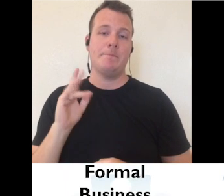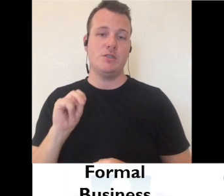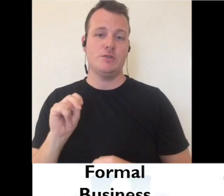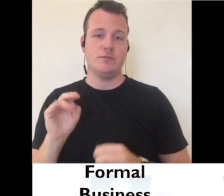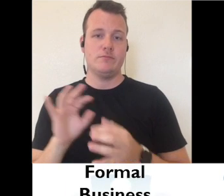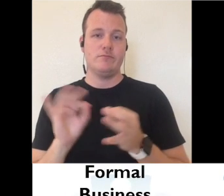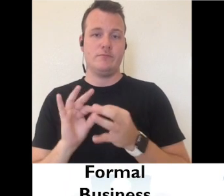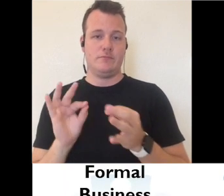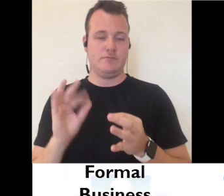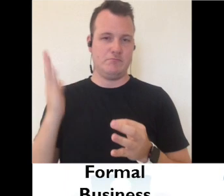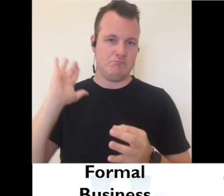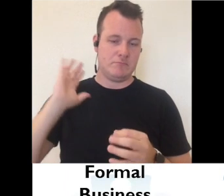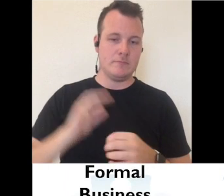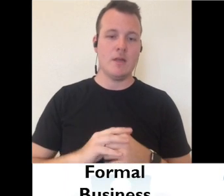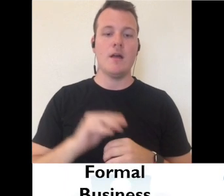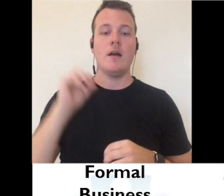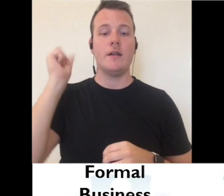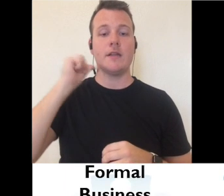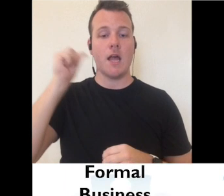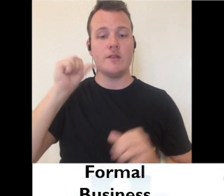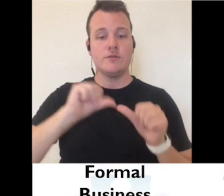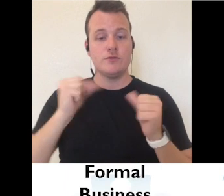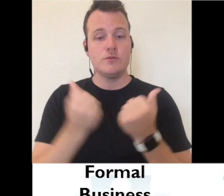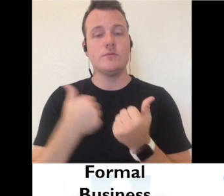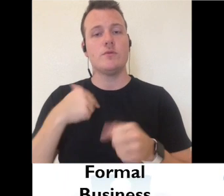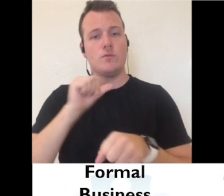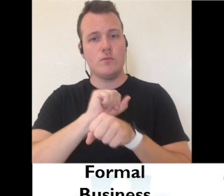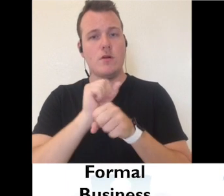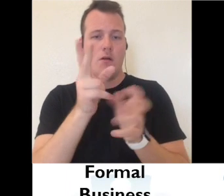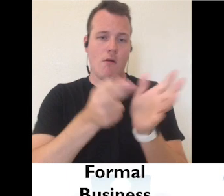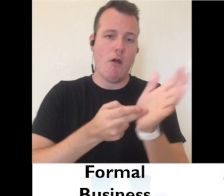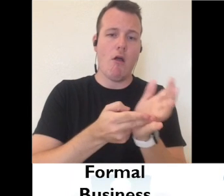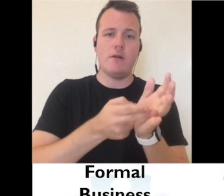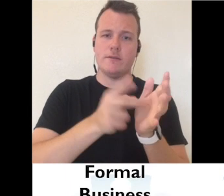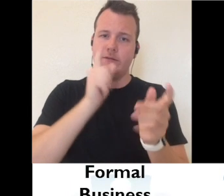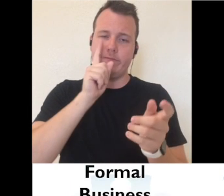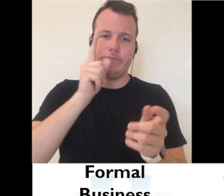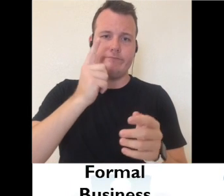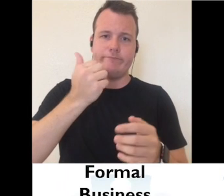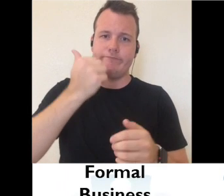spectators of our patients and referral sources by providing the best hearing and